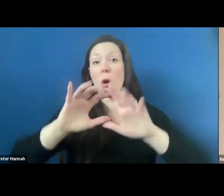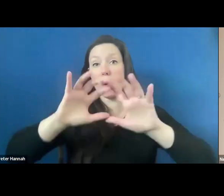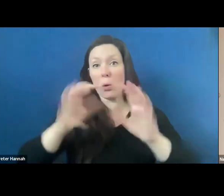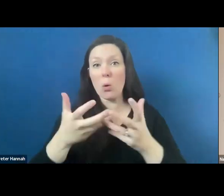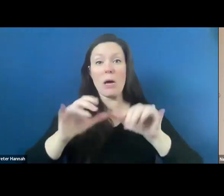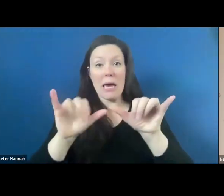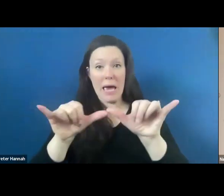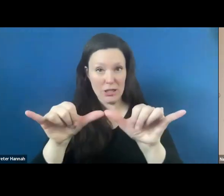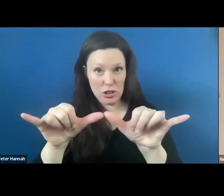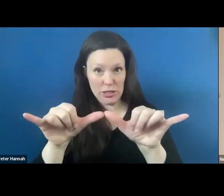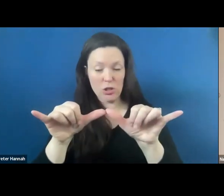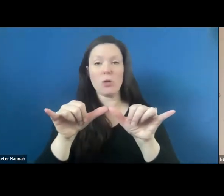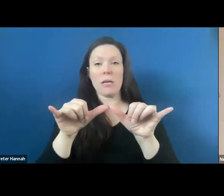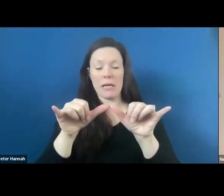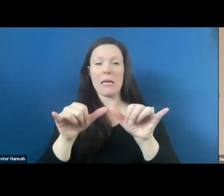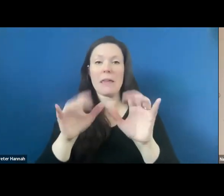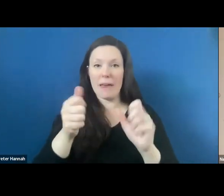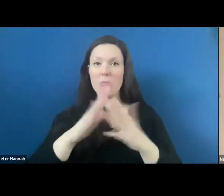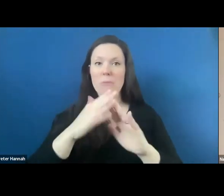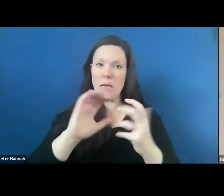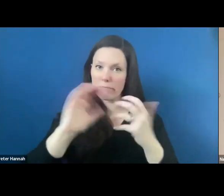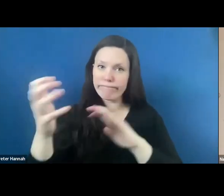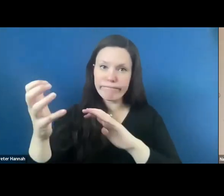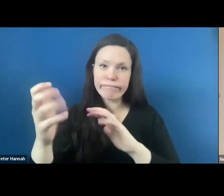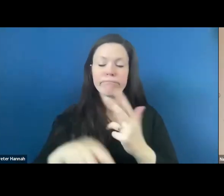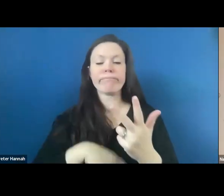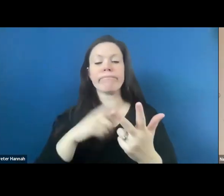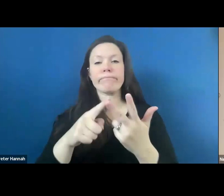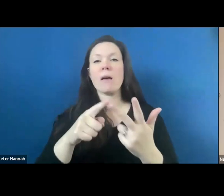And then thirdly, that there'll be increased tension at borders